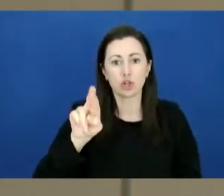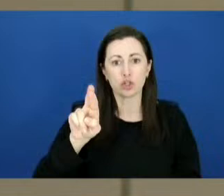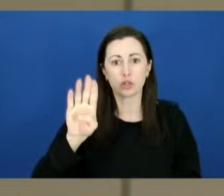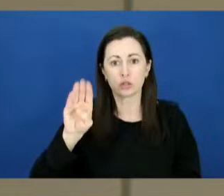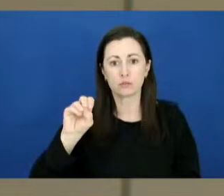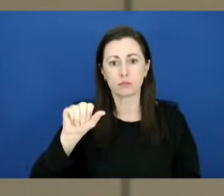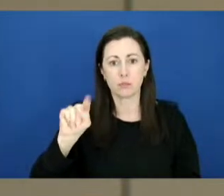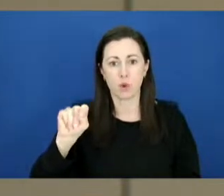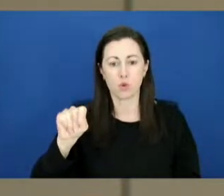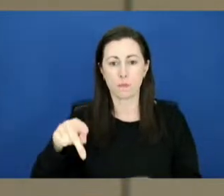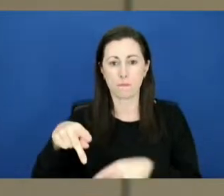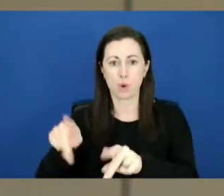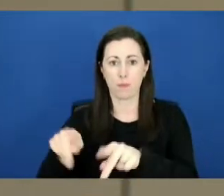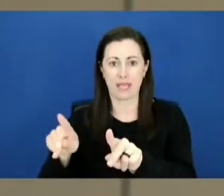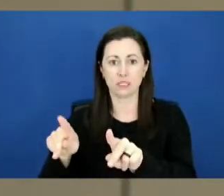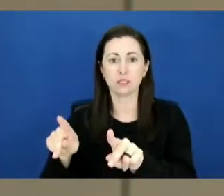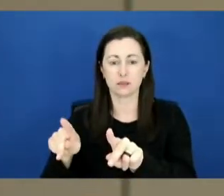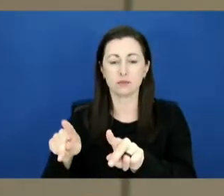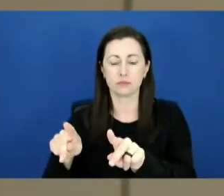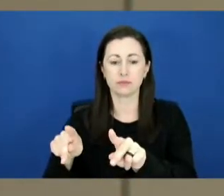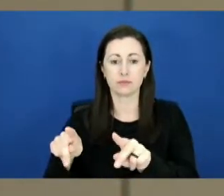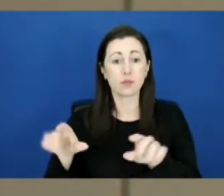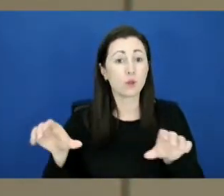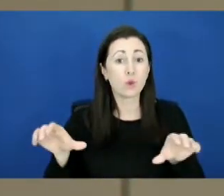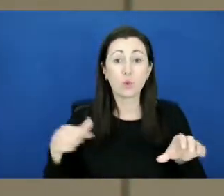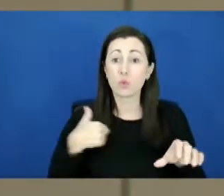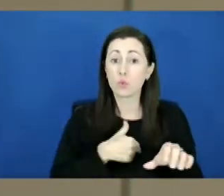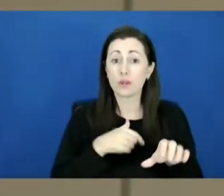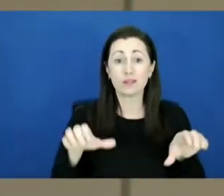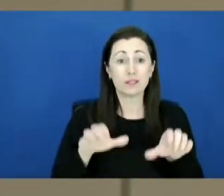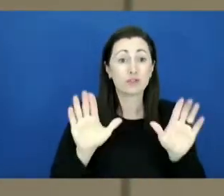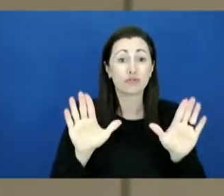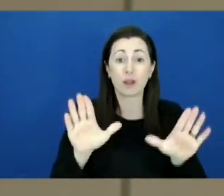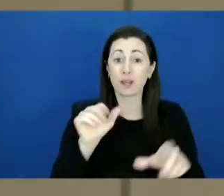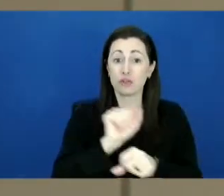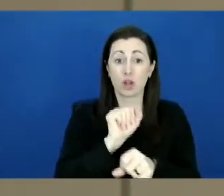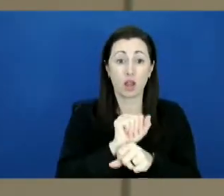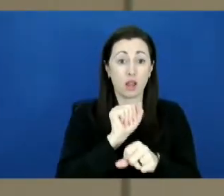IS NOW WE CAN'T DO THE CHARTER BOAT PERMITTING.